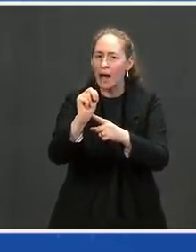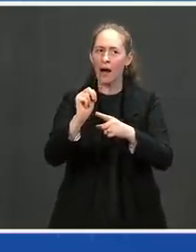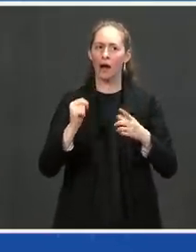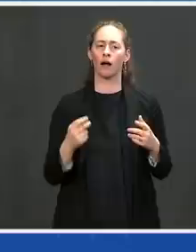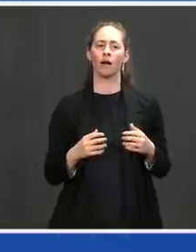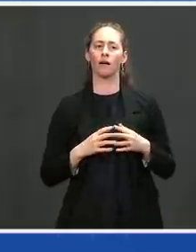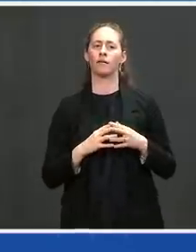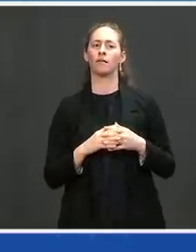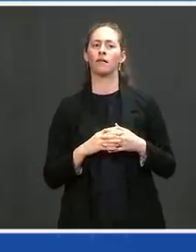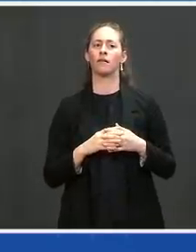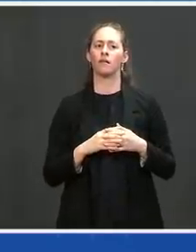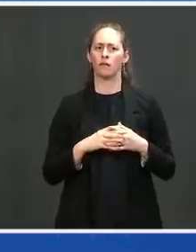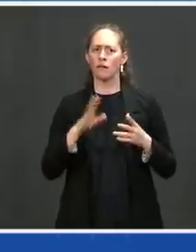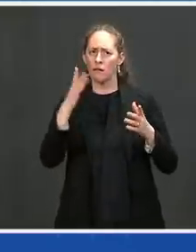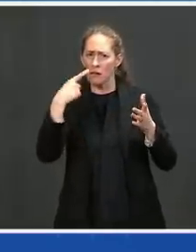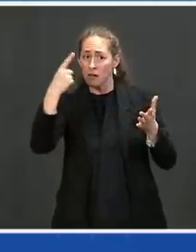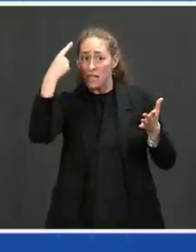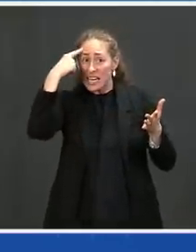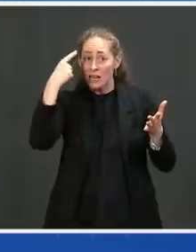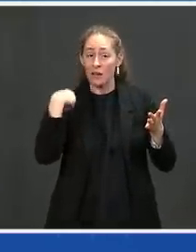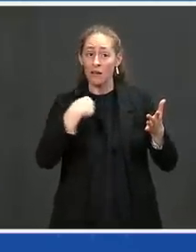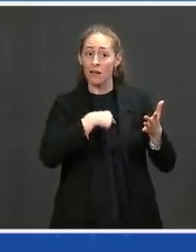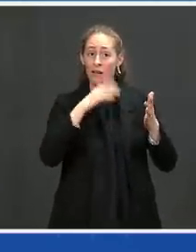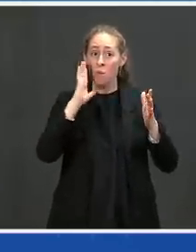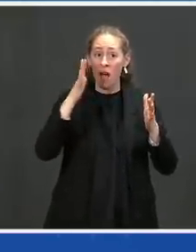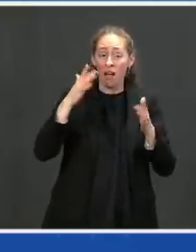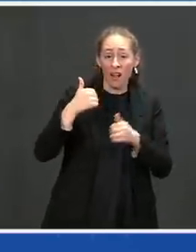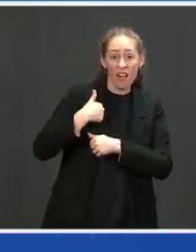The President: I -- I can't picture that being the case.